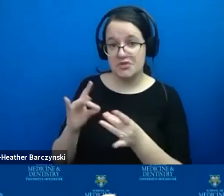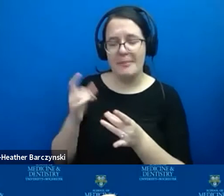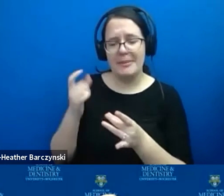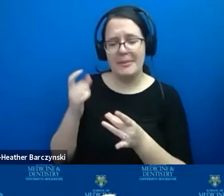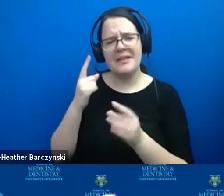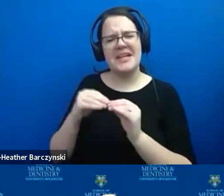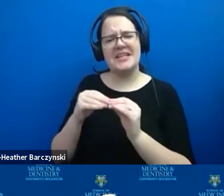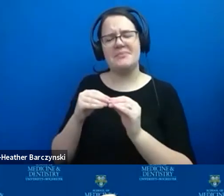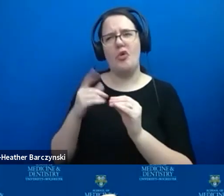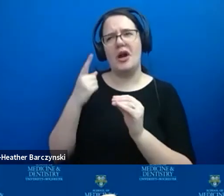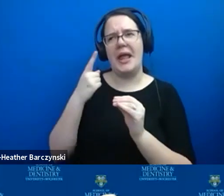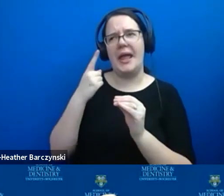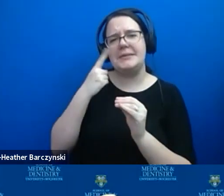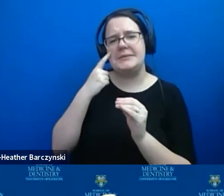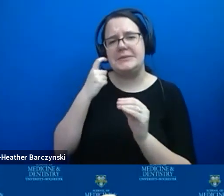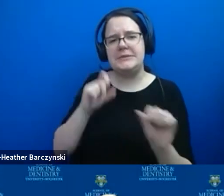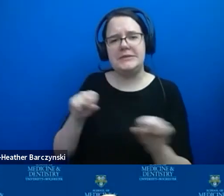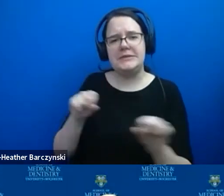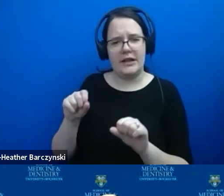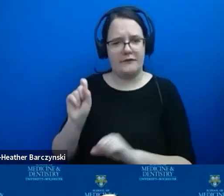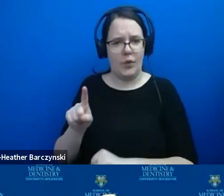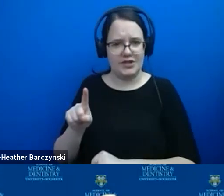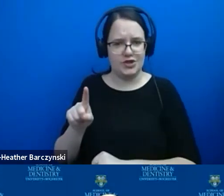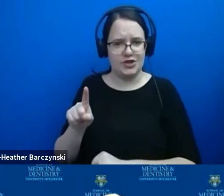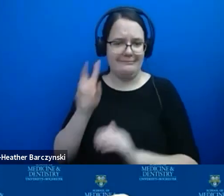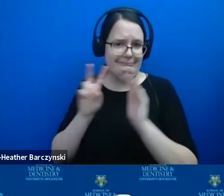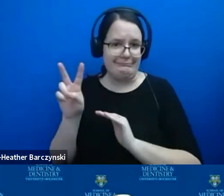but whether you think we'll end up with with a situation where maybe we end up with frequent